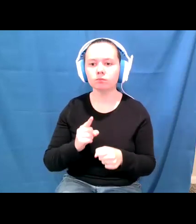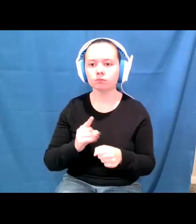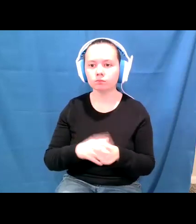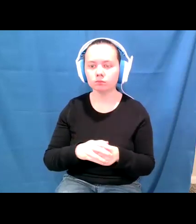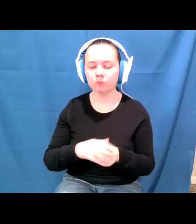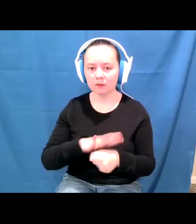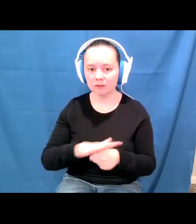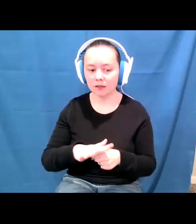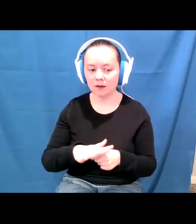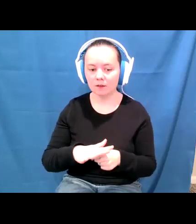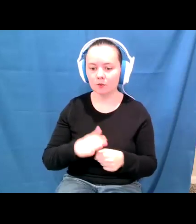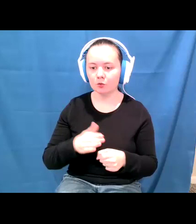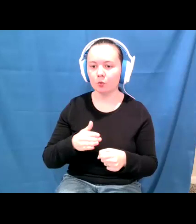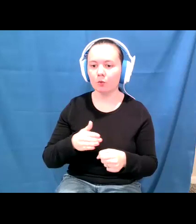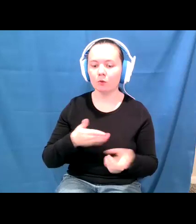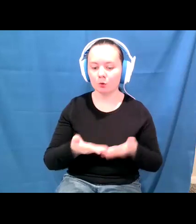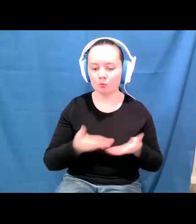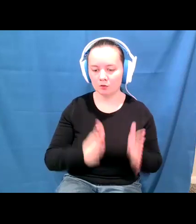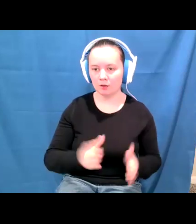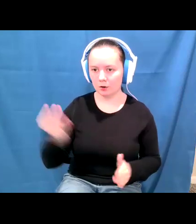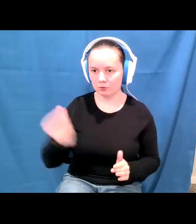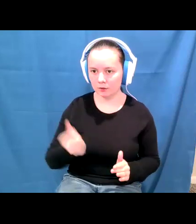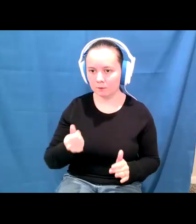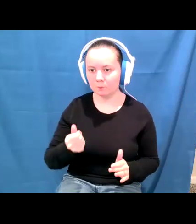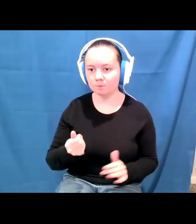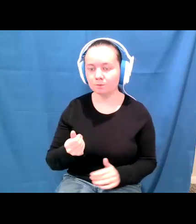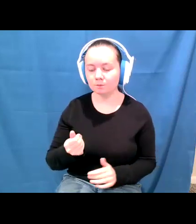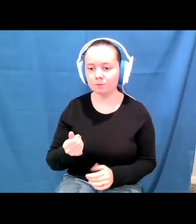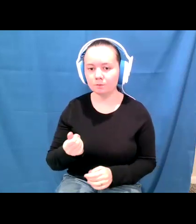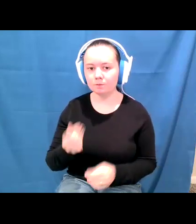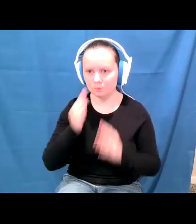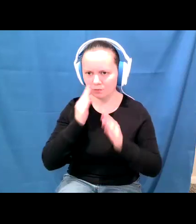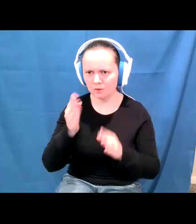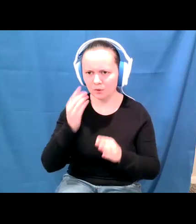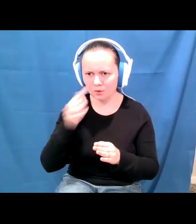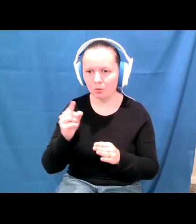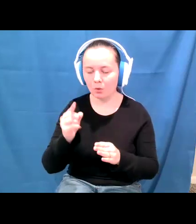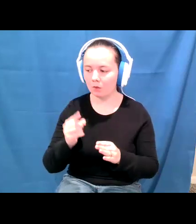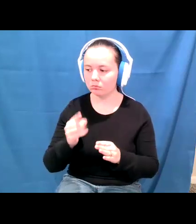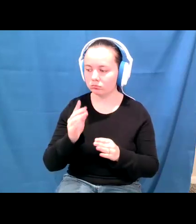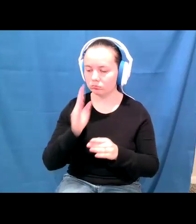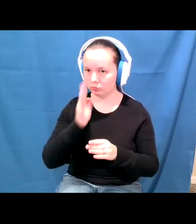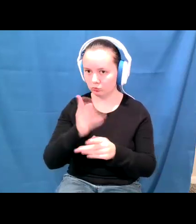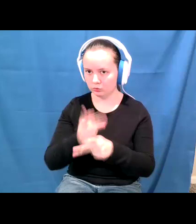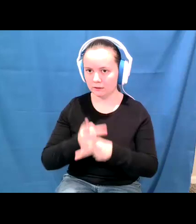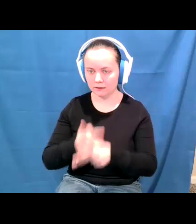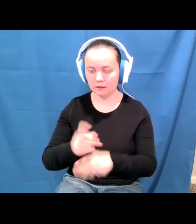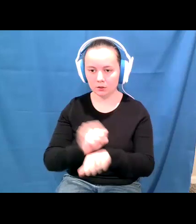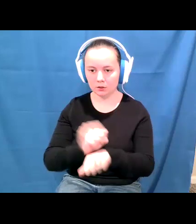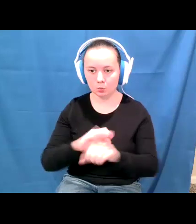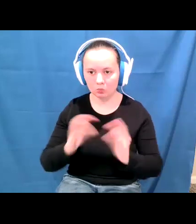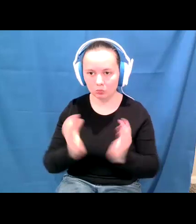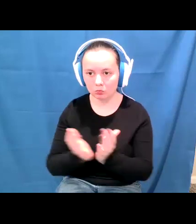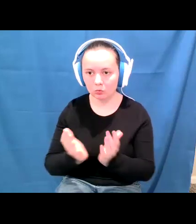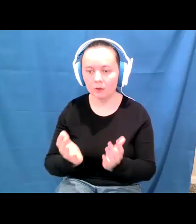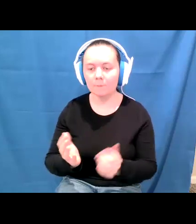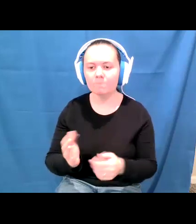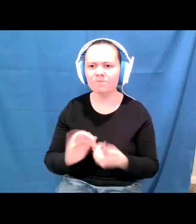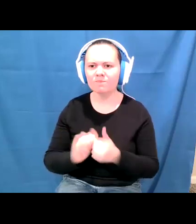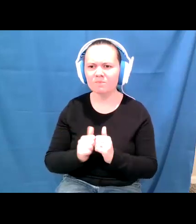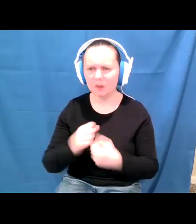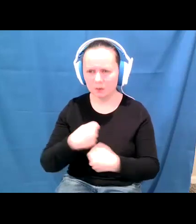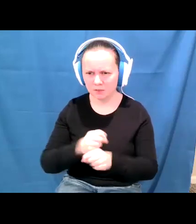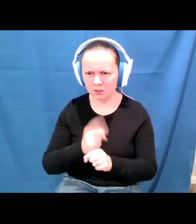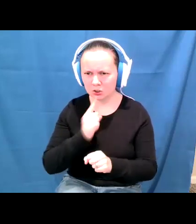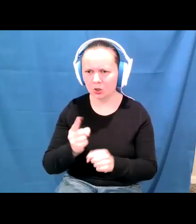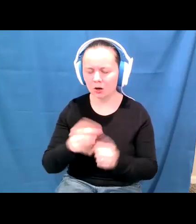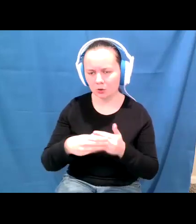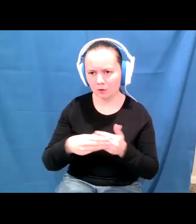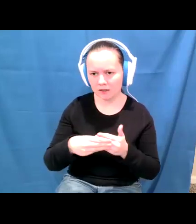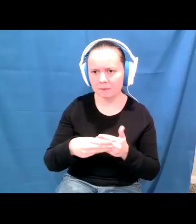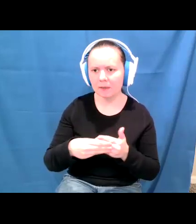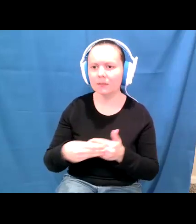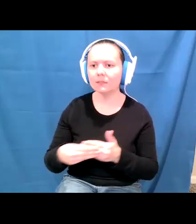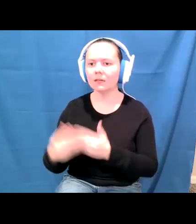provider reimbursements really are geared towards the direct care workforce. How do we help make sure that we can, with both flexibility and accountability,